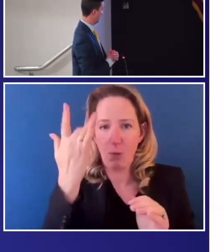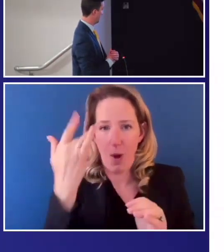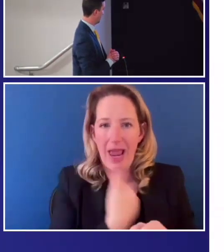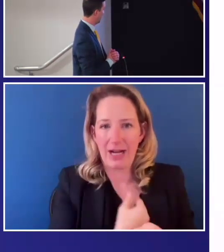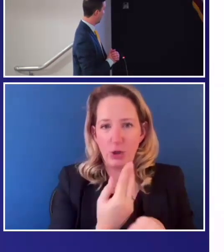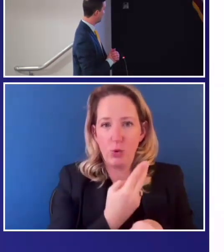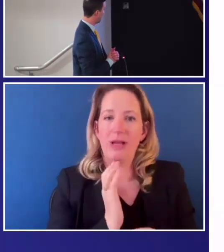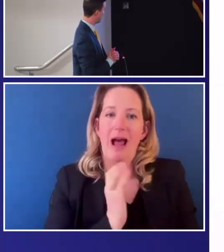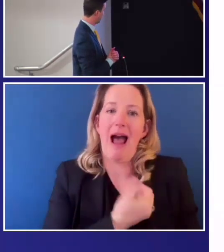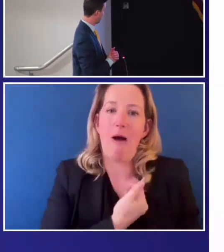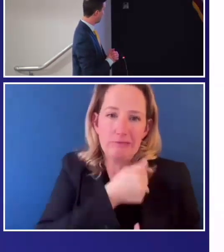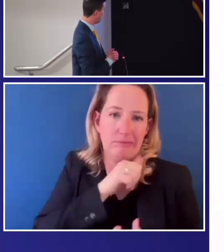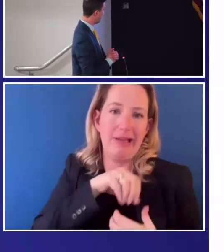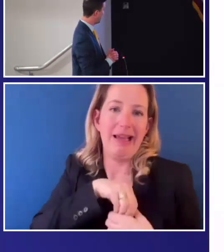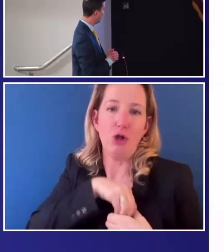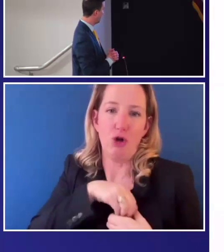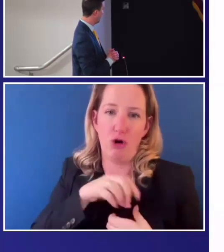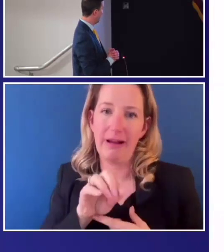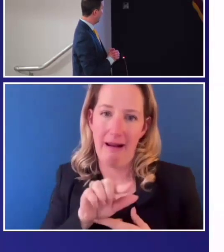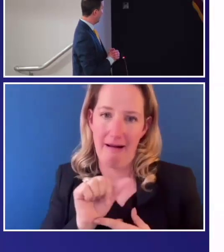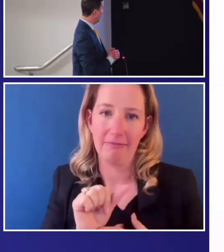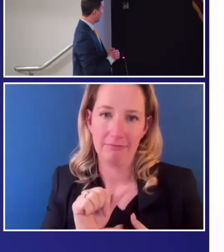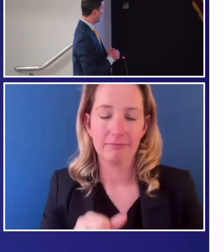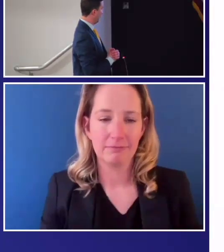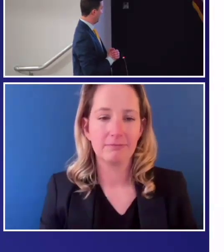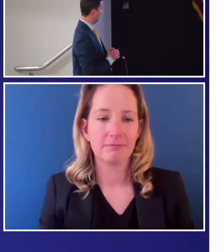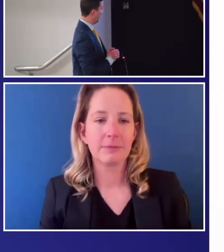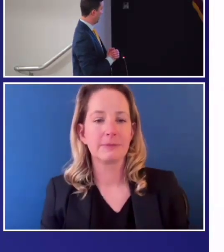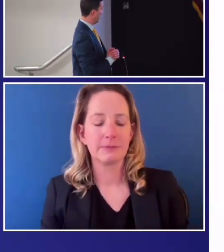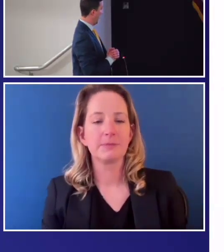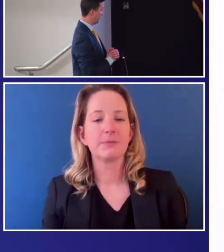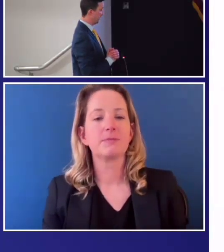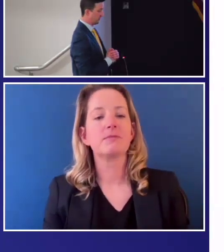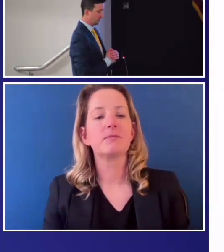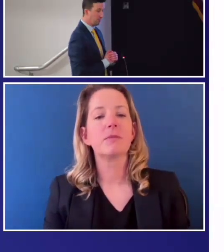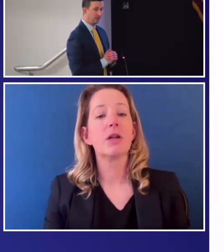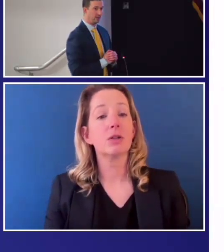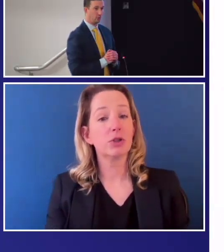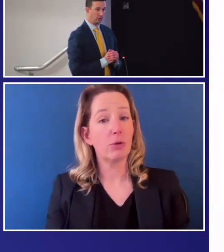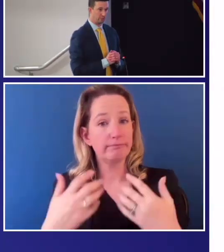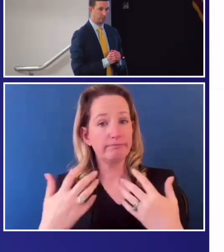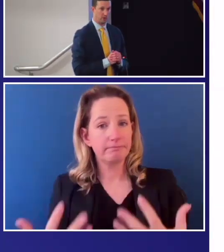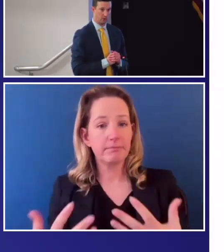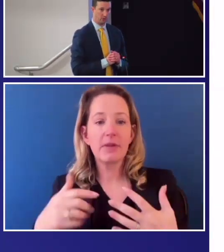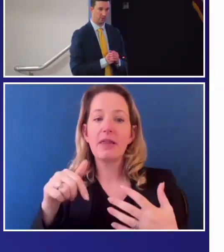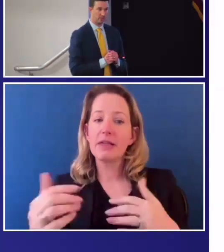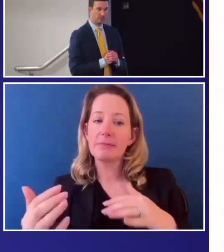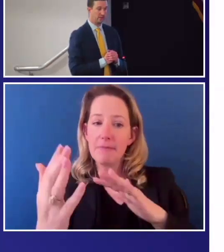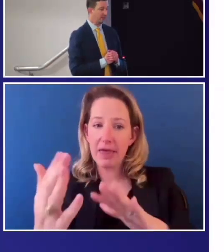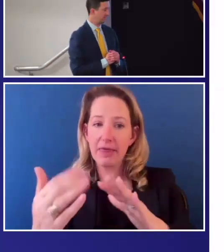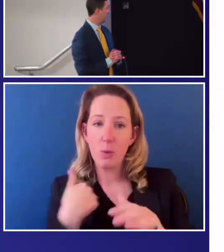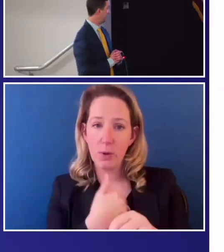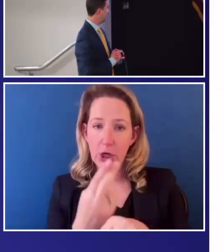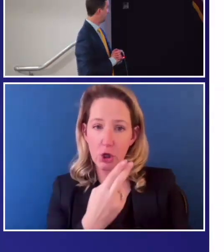next slide. So the cohort aggregation method that we have proposed is if a